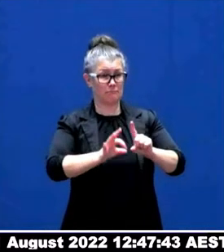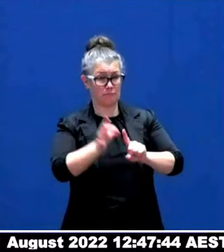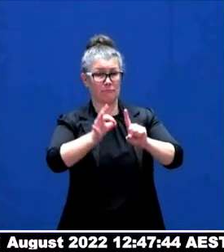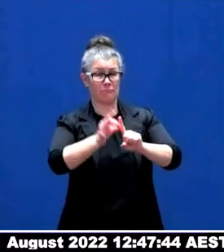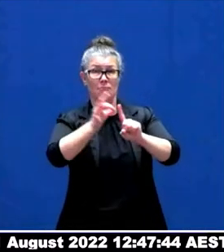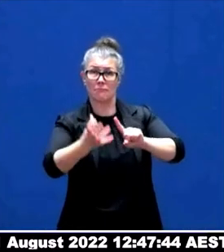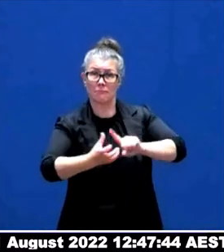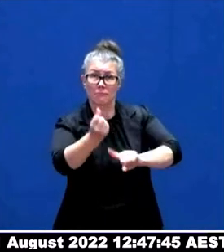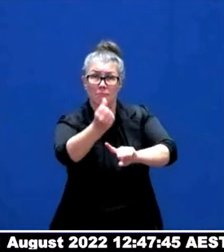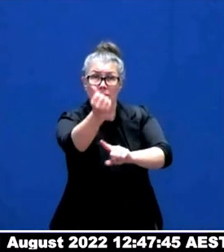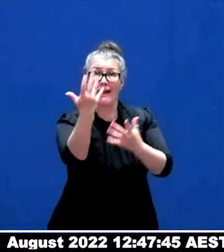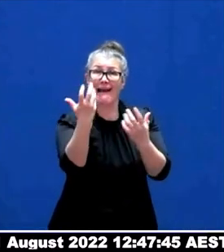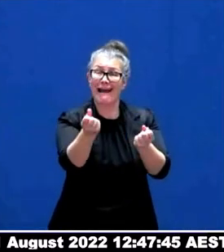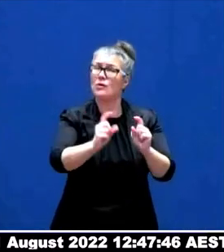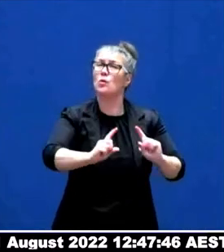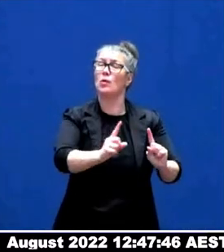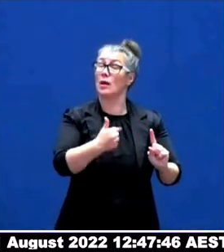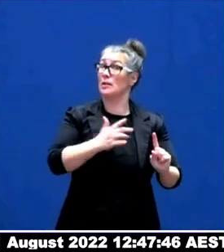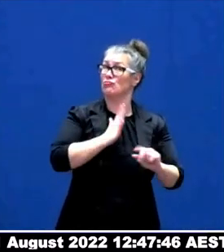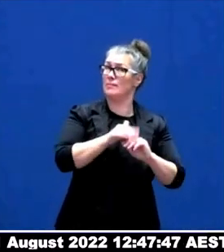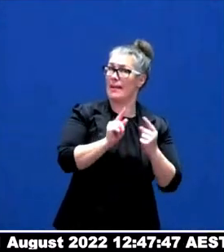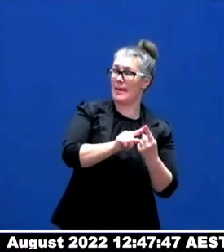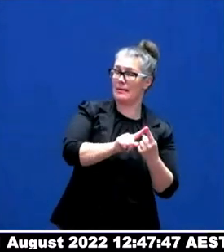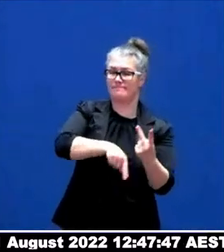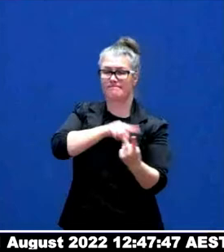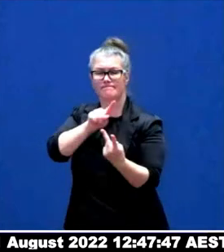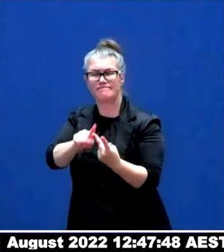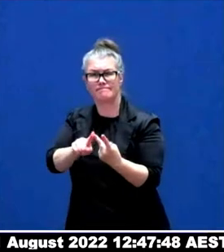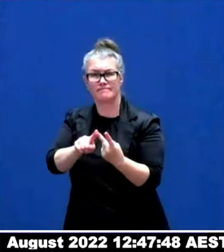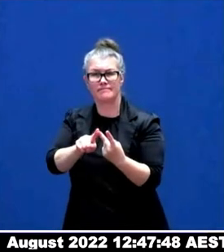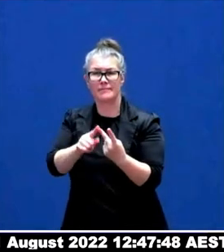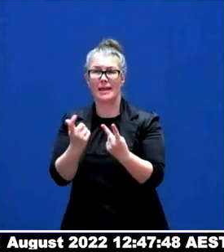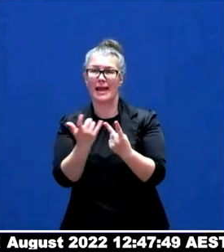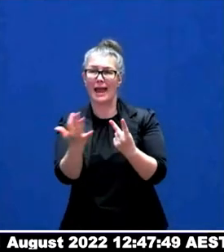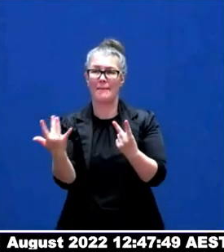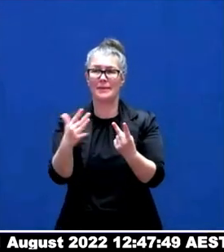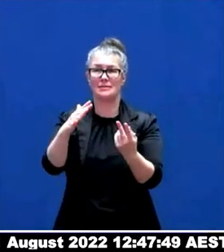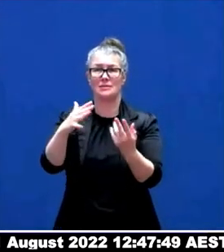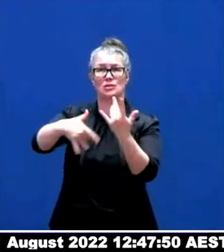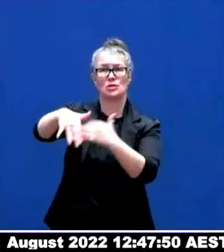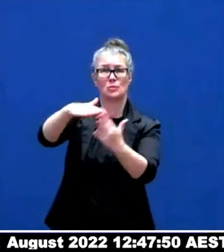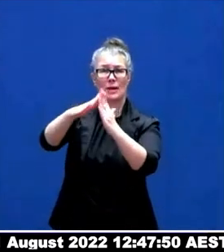So I'm interested in that one. There's another one which is the number of social housing dwellings that meet livable